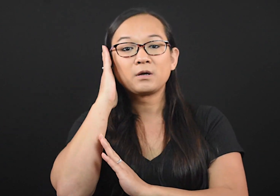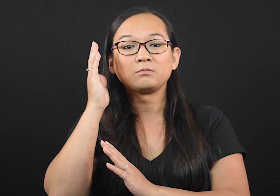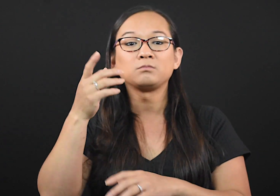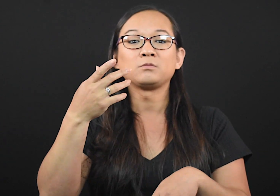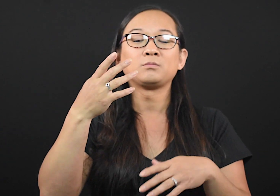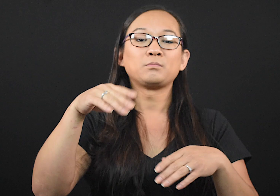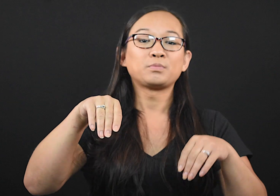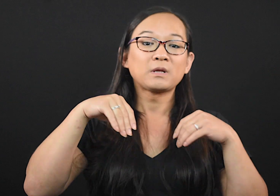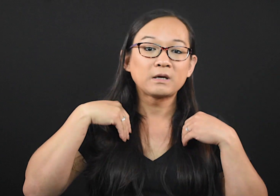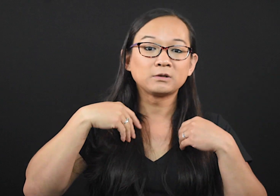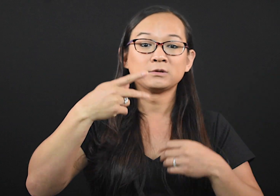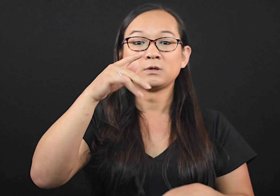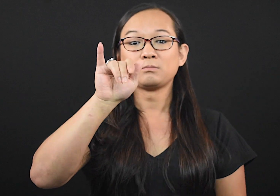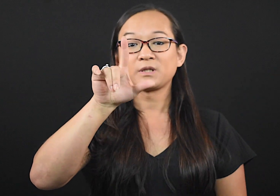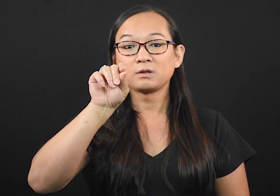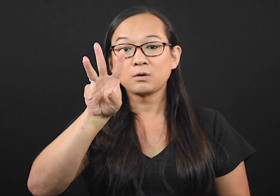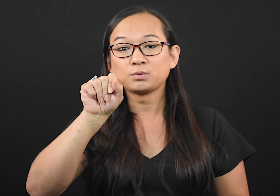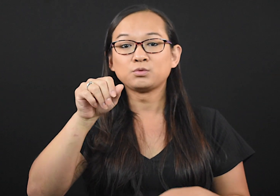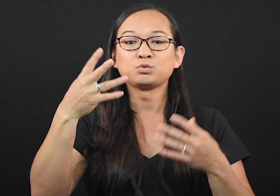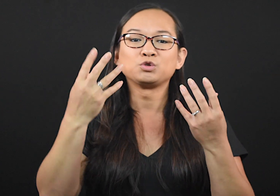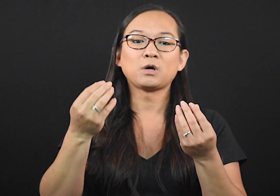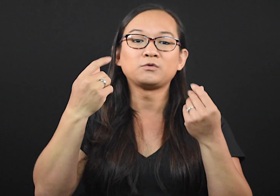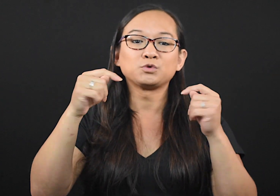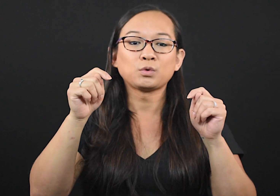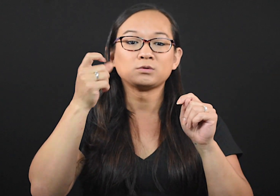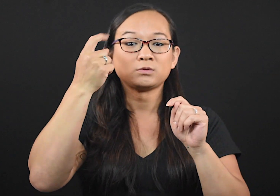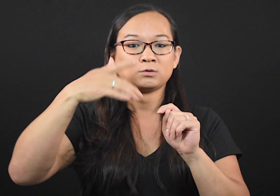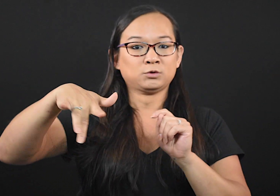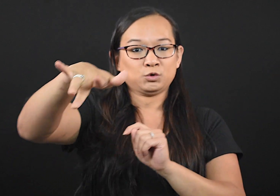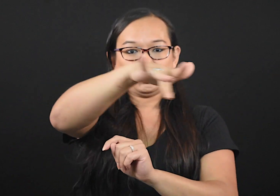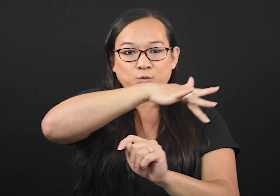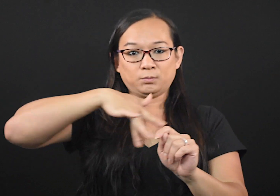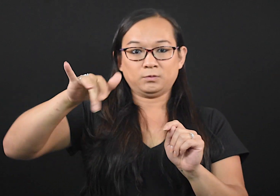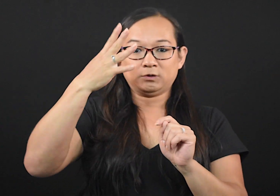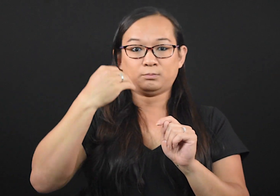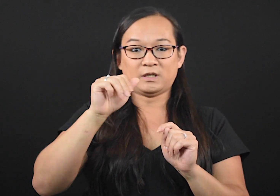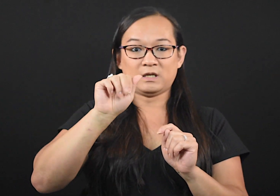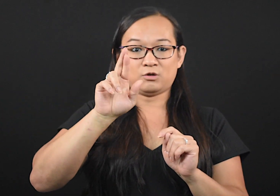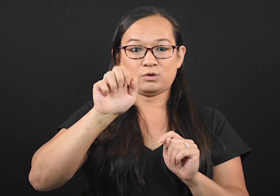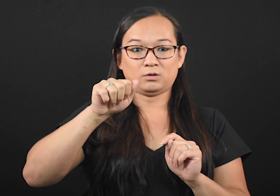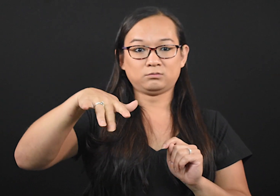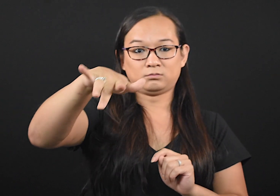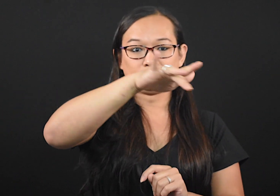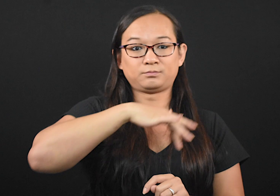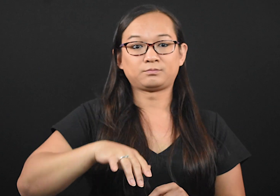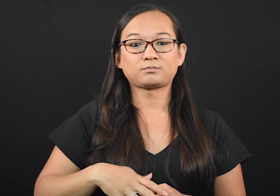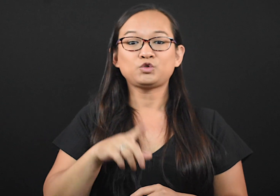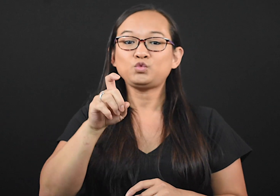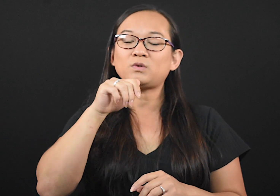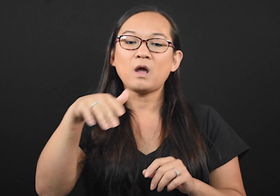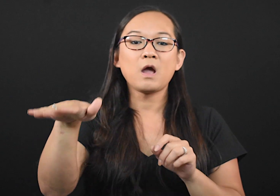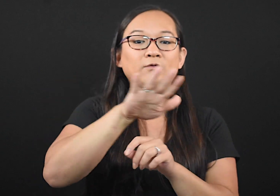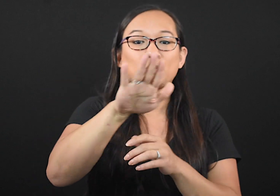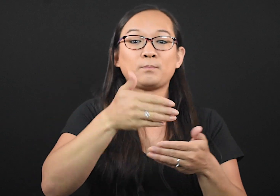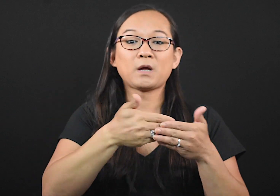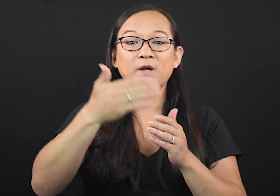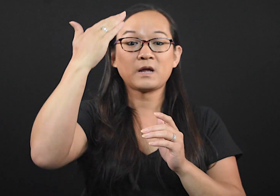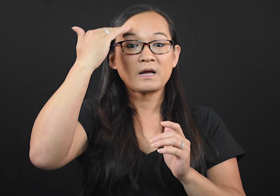cot, air mattress, couch, or chair, whether he or she is sleeping alone, with you, or with anyone else. ● Keep soft bedding, such as blankets,